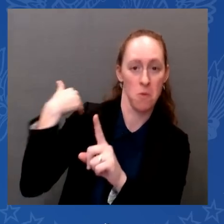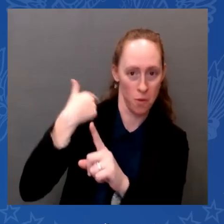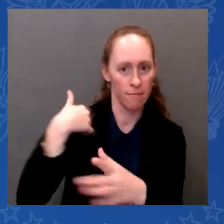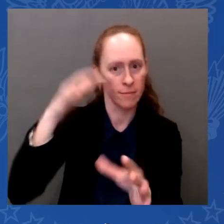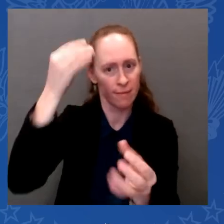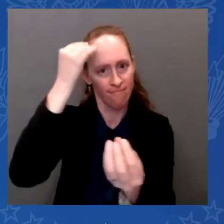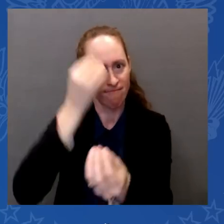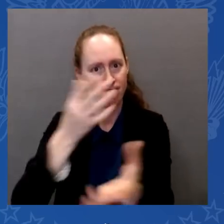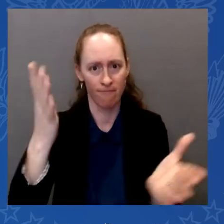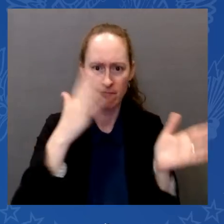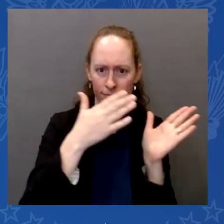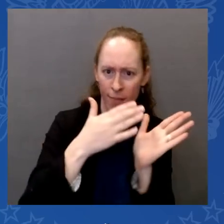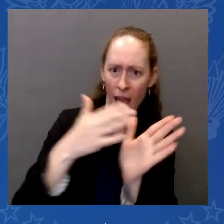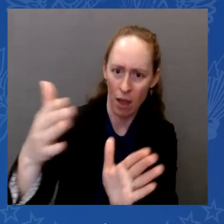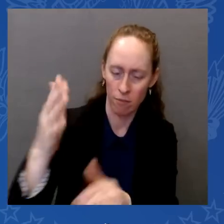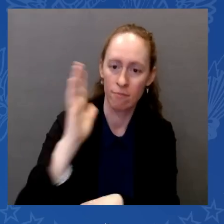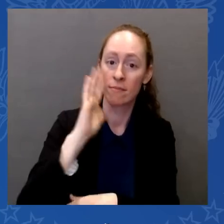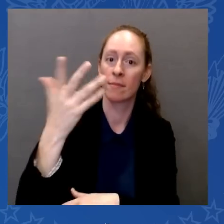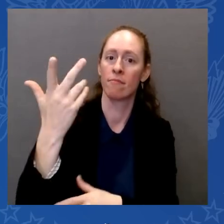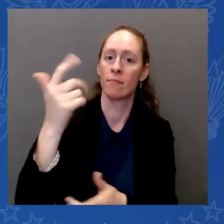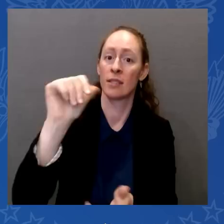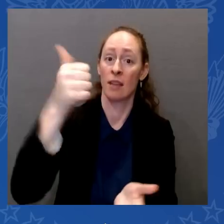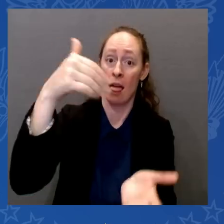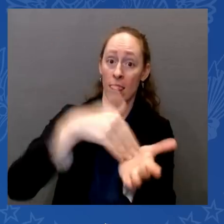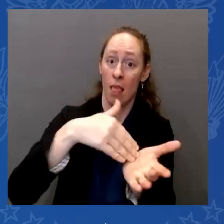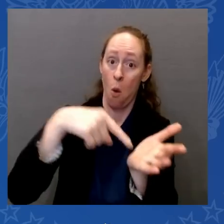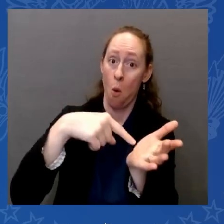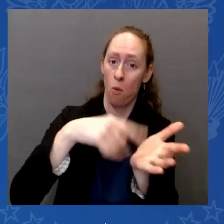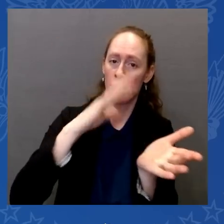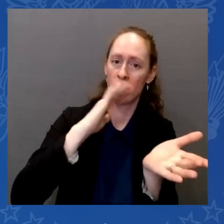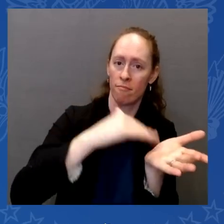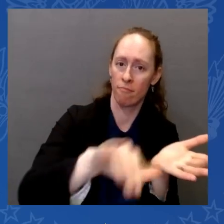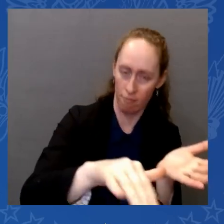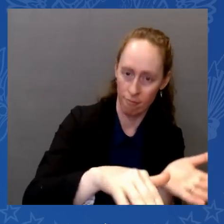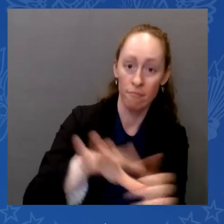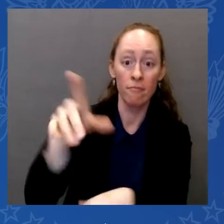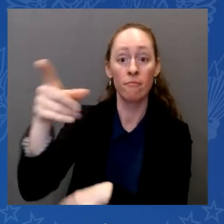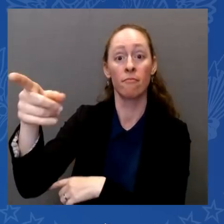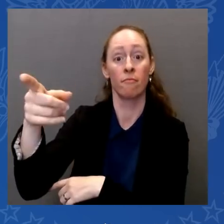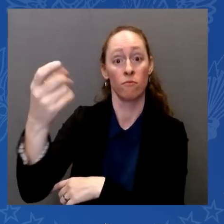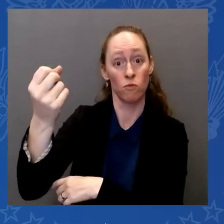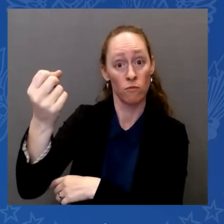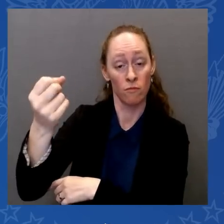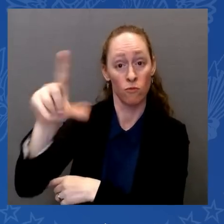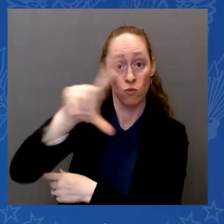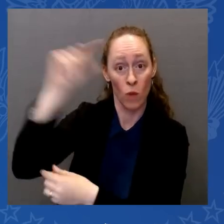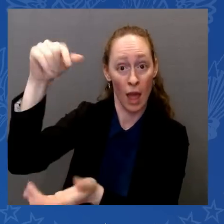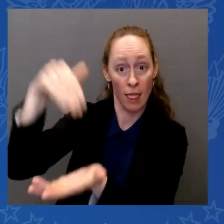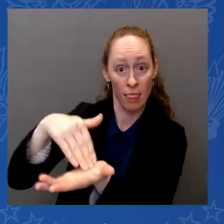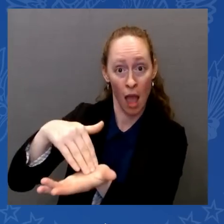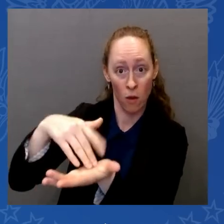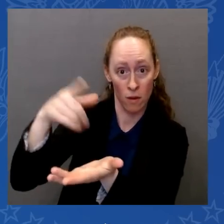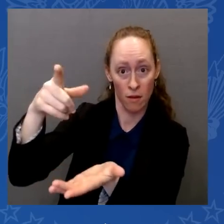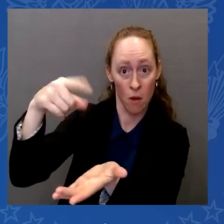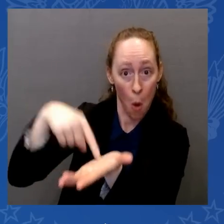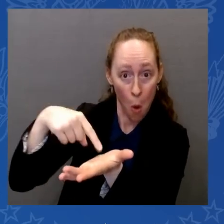and up to $20,000 if you received a Pell Grant for folks earning less than $125,000 a year.